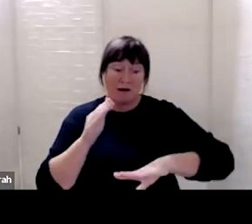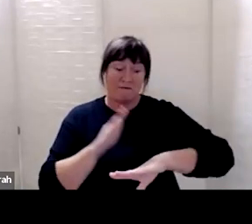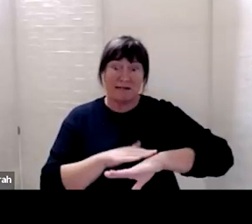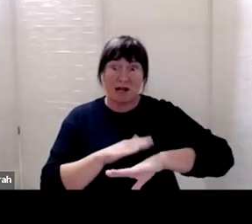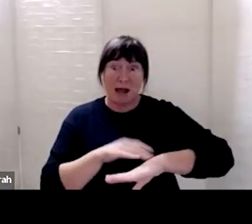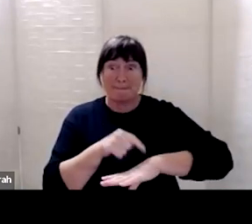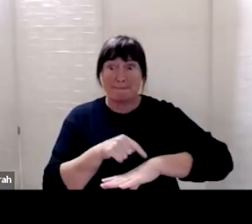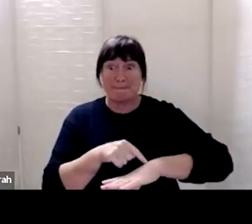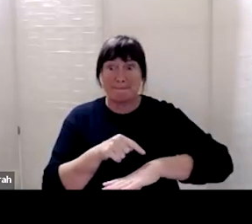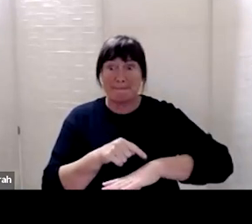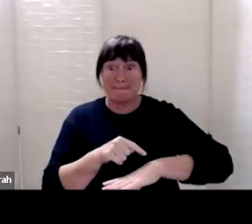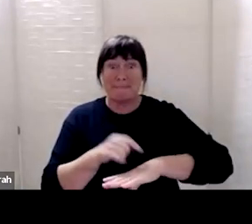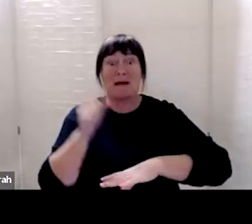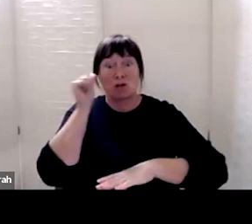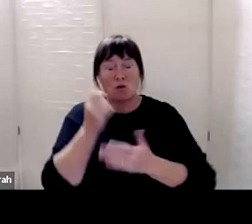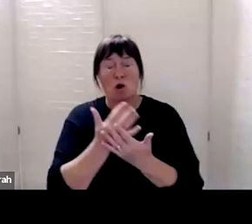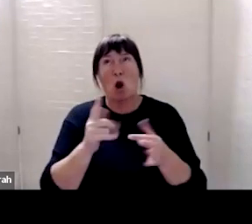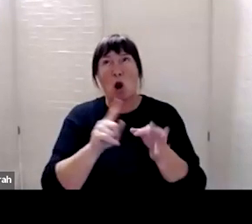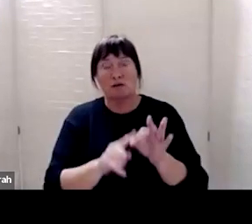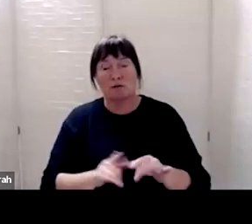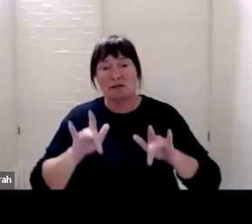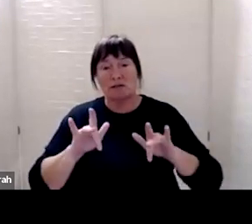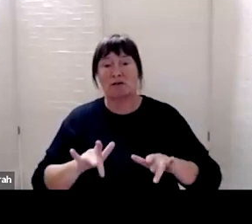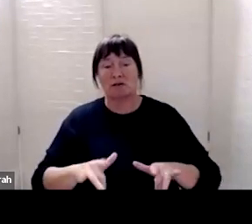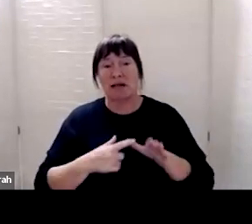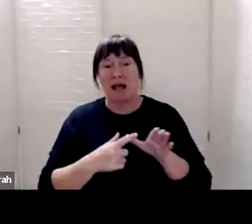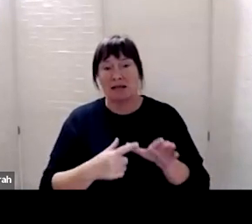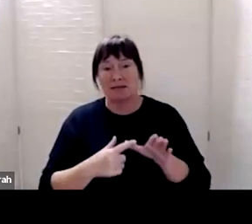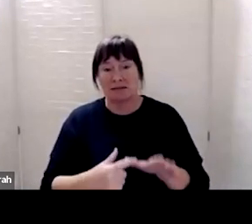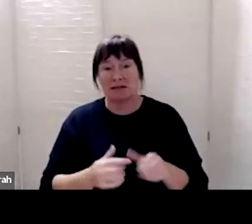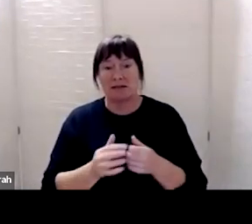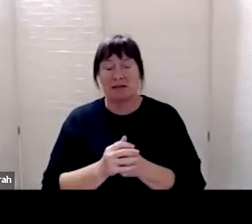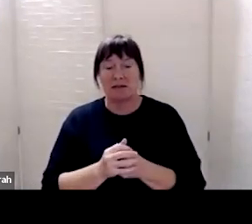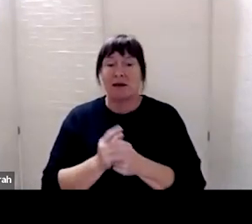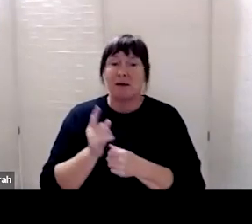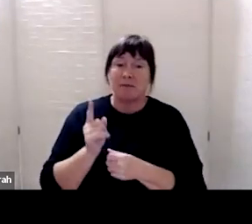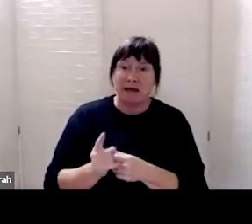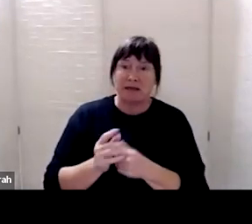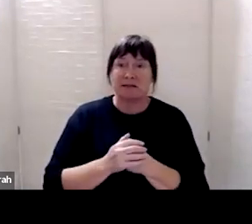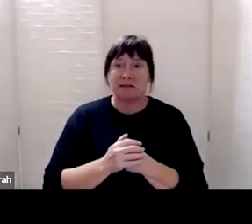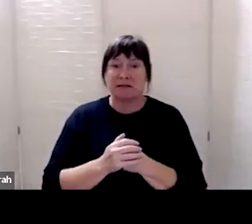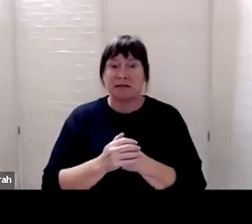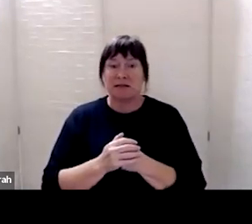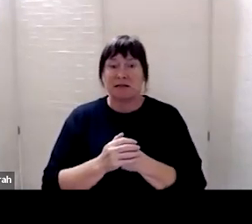and I know that there’s many questions that haven’t been answered, but the chat will be open